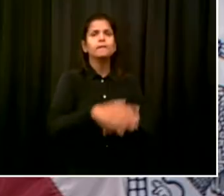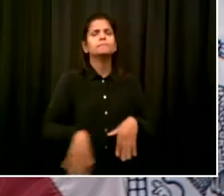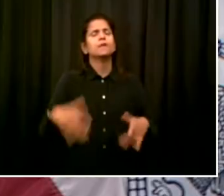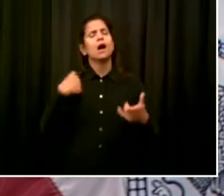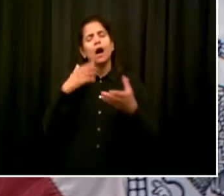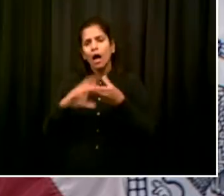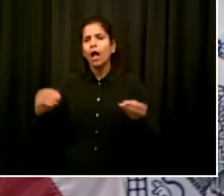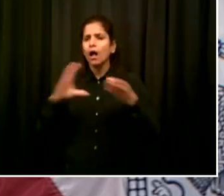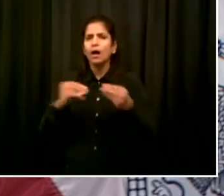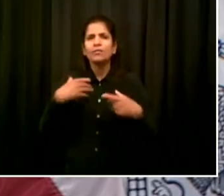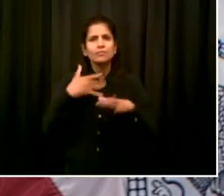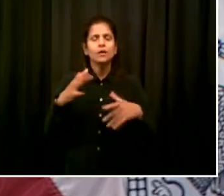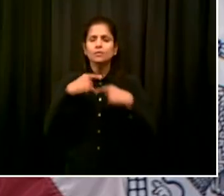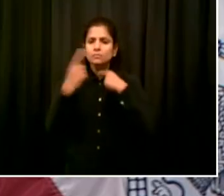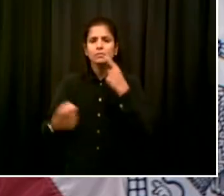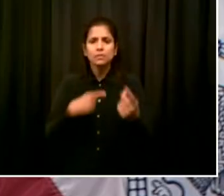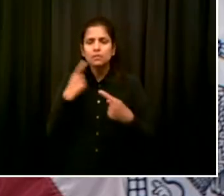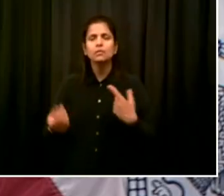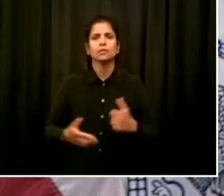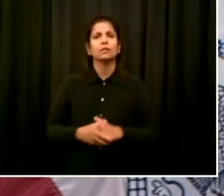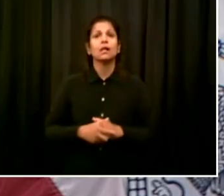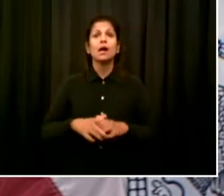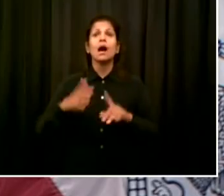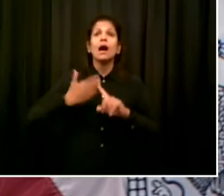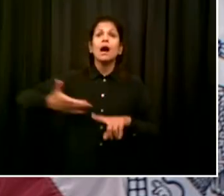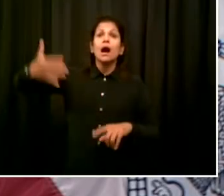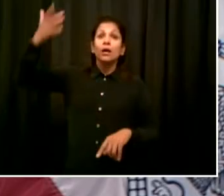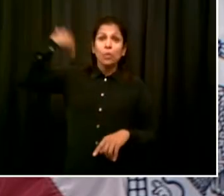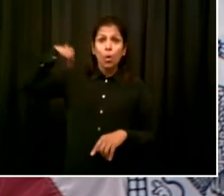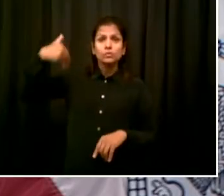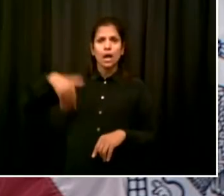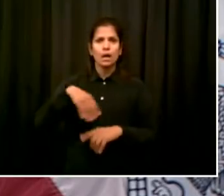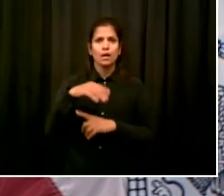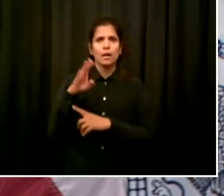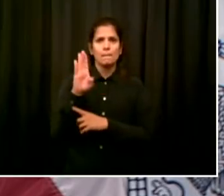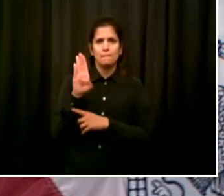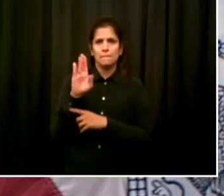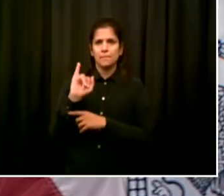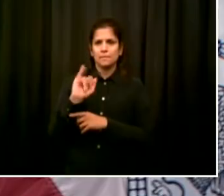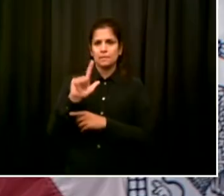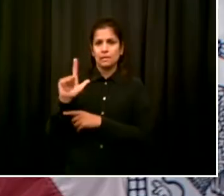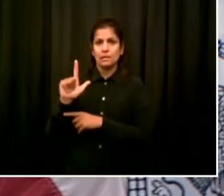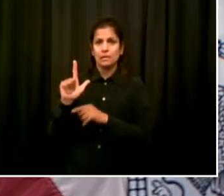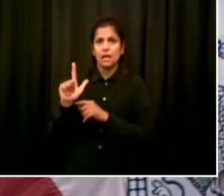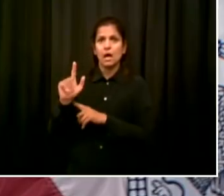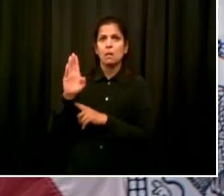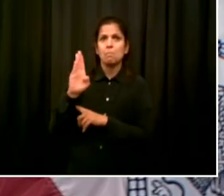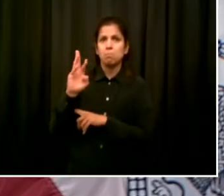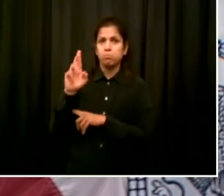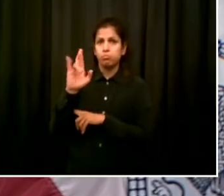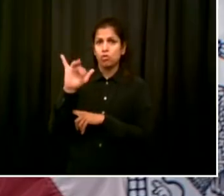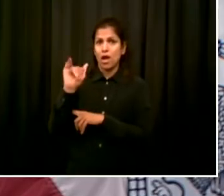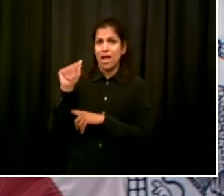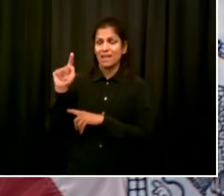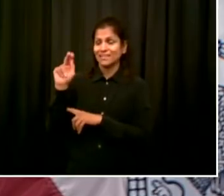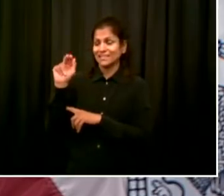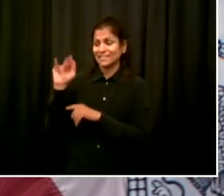PRISON . THAT'S WHAT WE NEED TO ETG FUNCTIONING AGAIN TO PROTECT OUR COMMUNITIES . THE LAST THING BEFORE TURNING TO THE